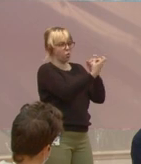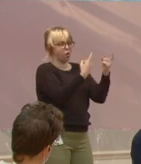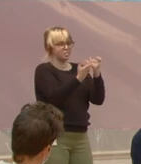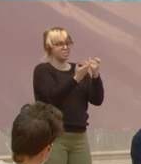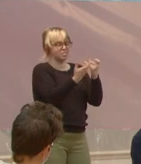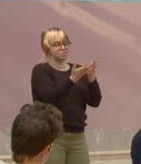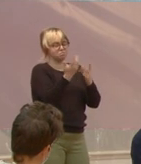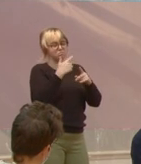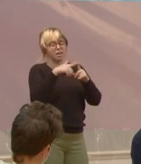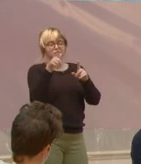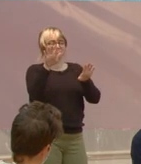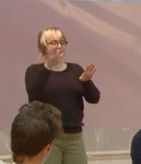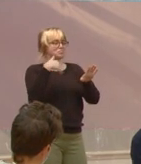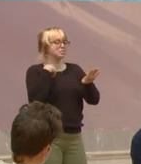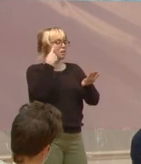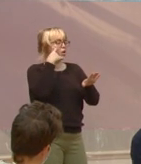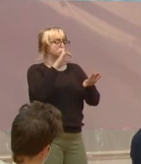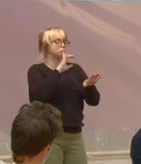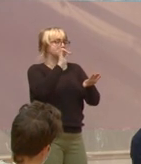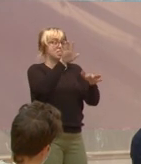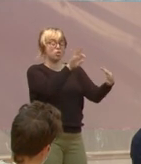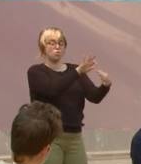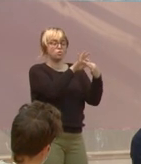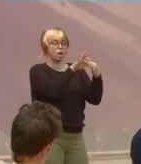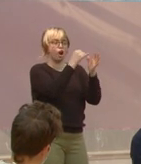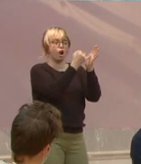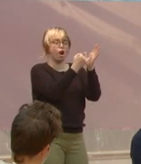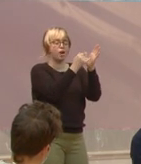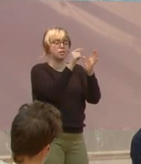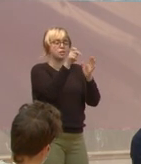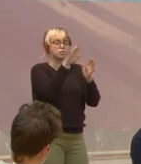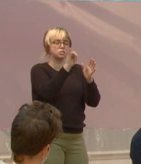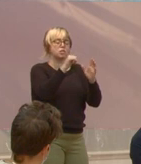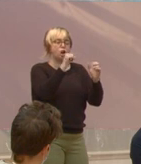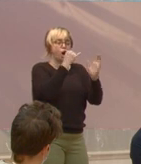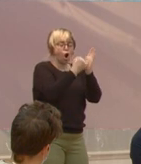here. But I think it was a relationship between the art gallery which was artist-run at that point, really wanting to